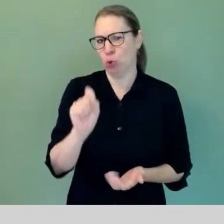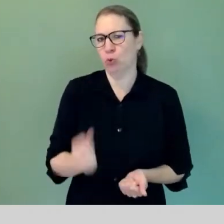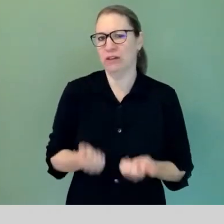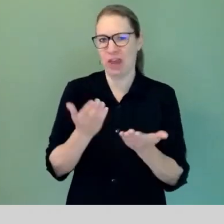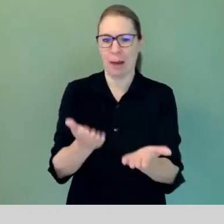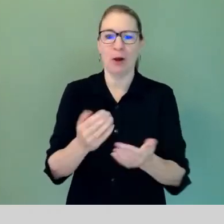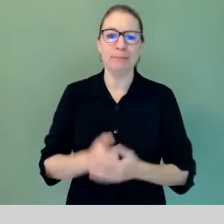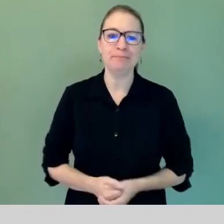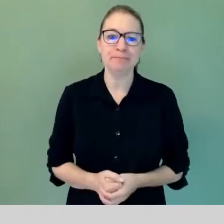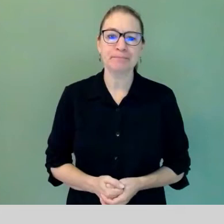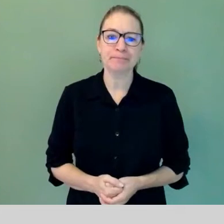of the tools involved there.